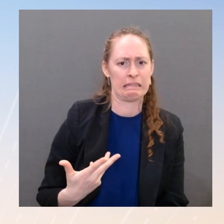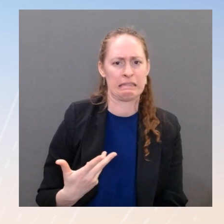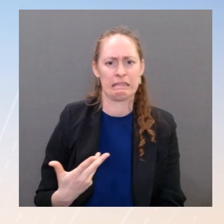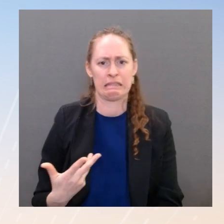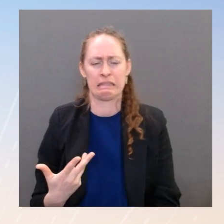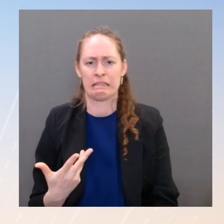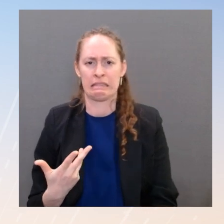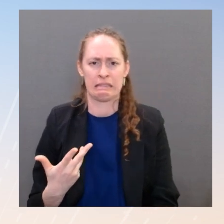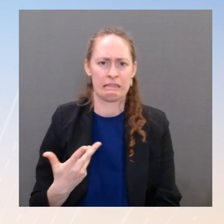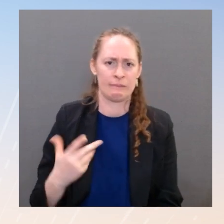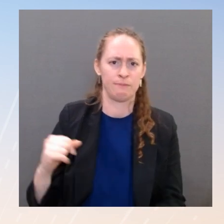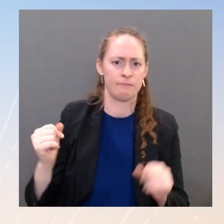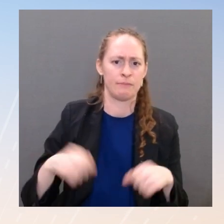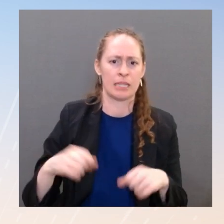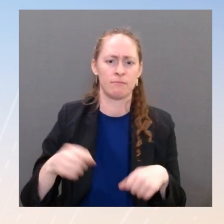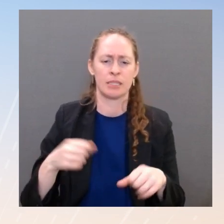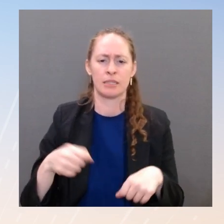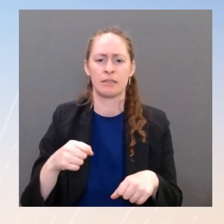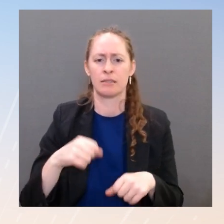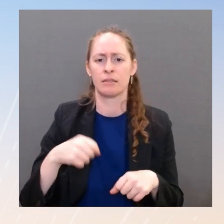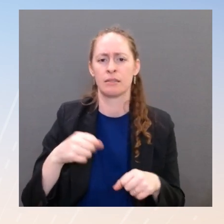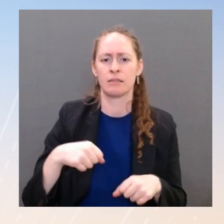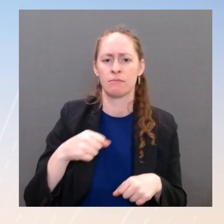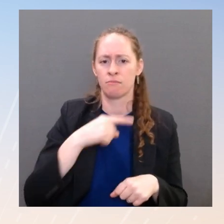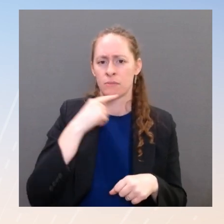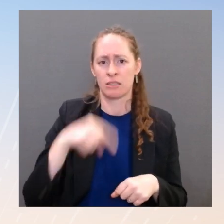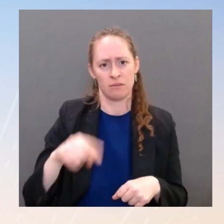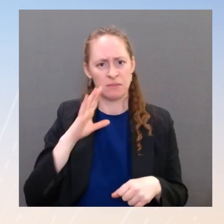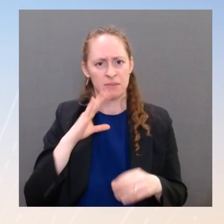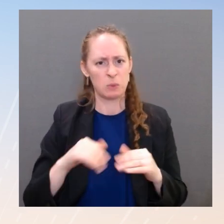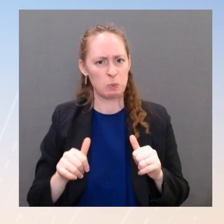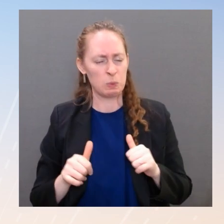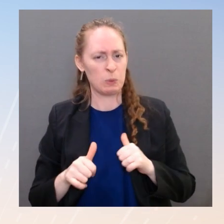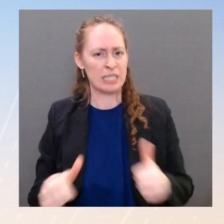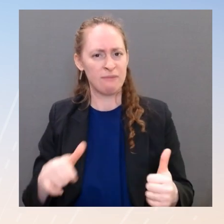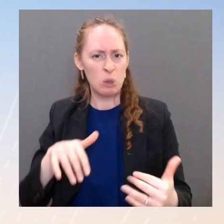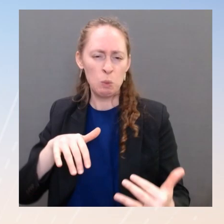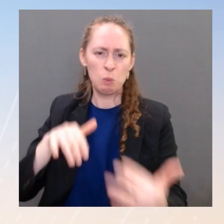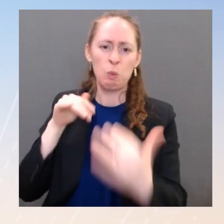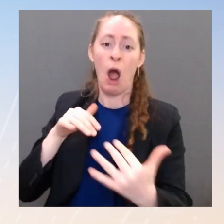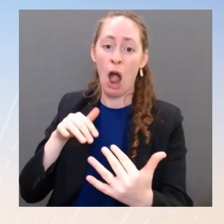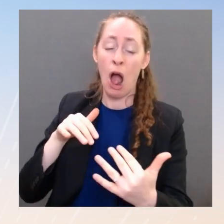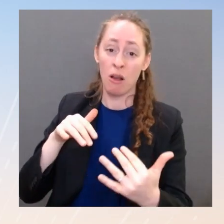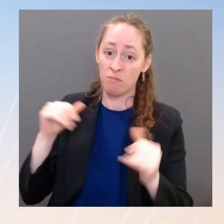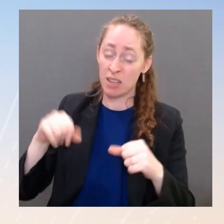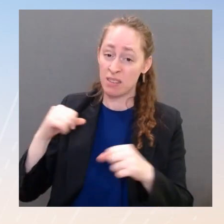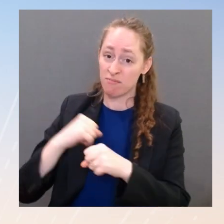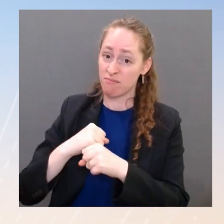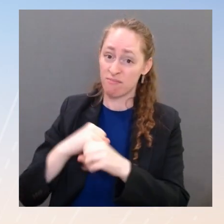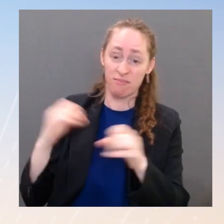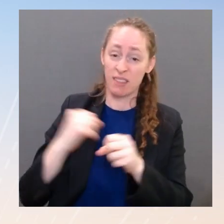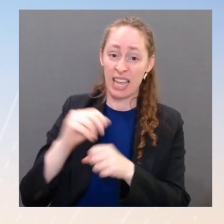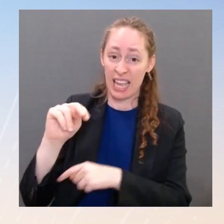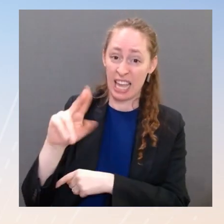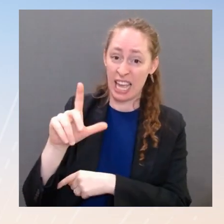what's the White House's message to worried Americans right now? Ms. Psaki: Well, I think it's an important step to take and a responsibility of everyone to make clear this